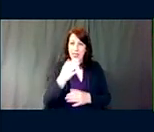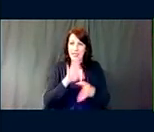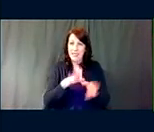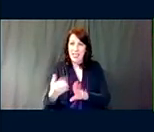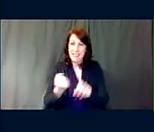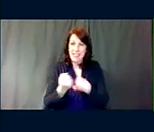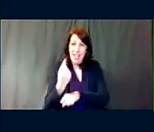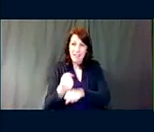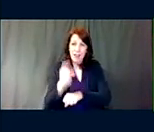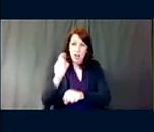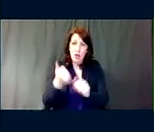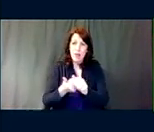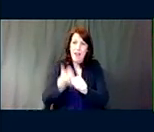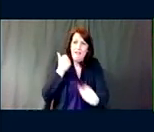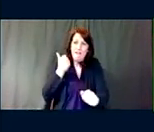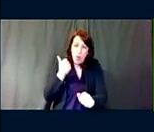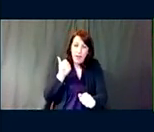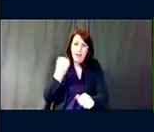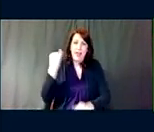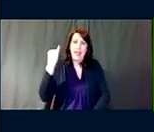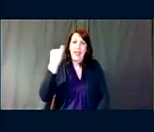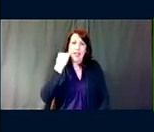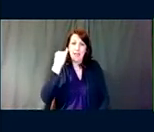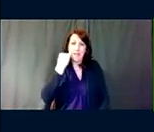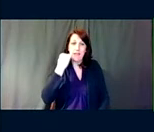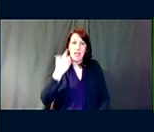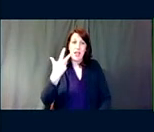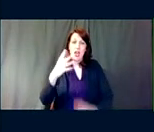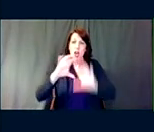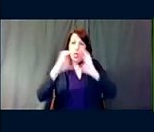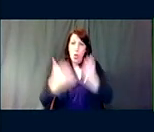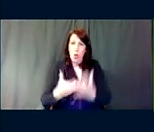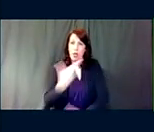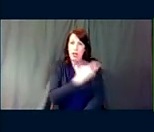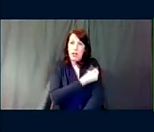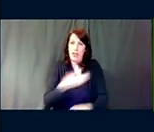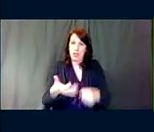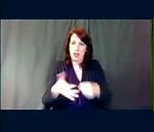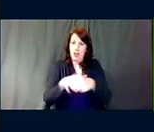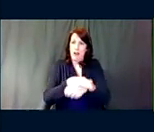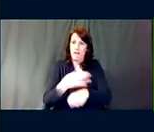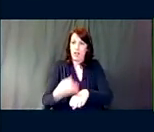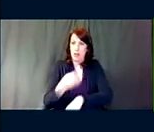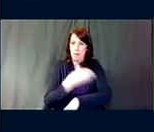EVERY YEAR COULD BE AVOIDED IF GLOBAL IMMUNIZATION COVERAGE IMPROVES.